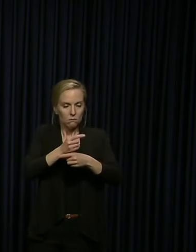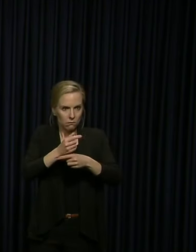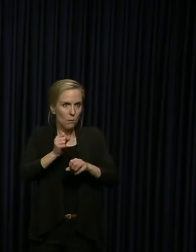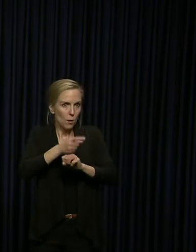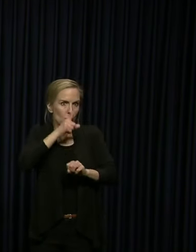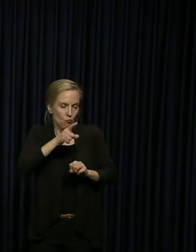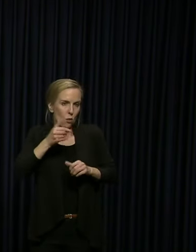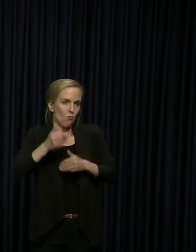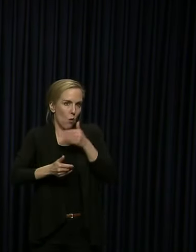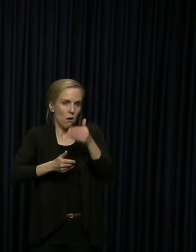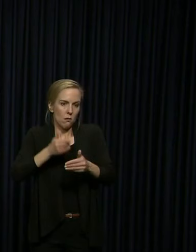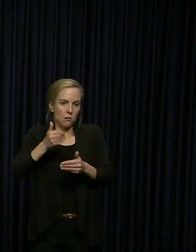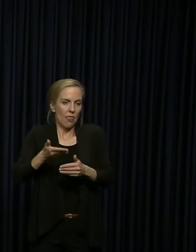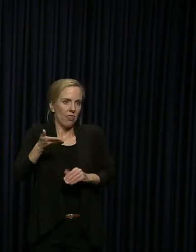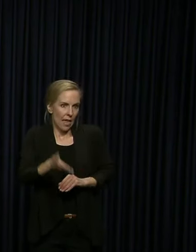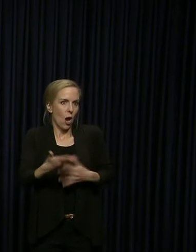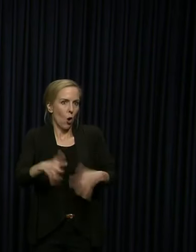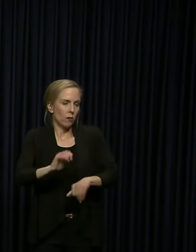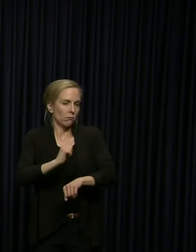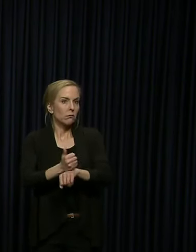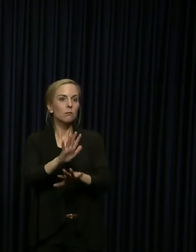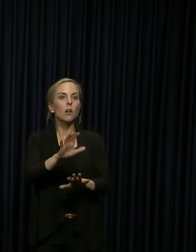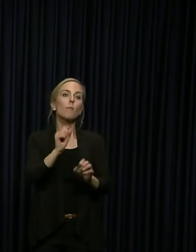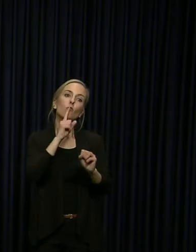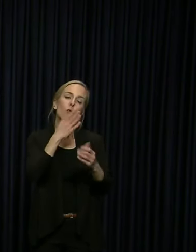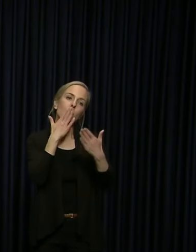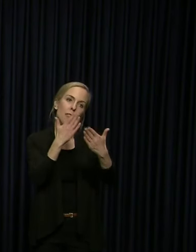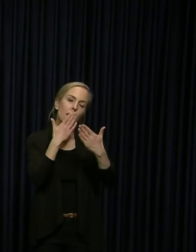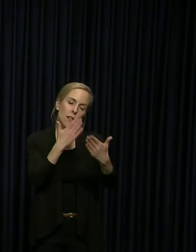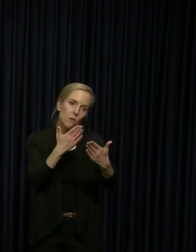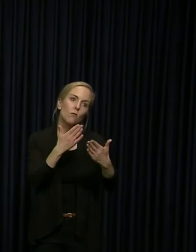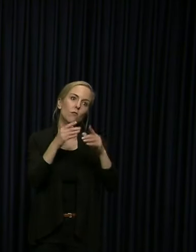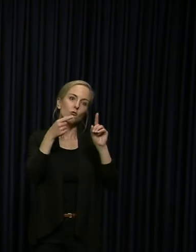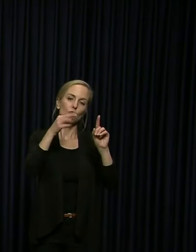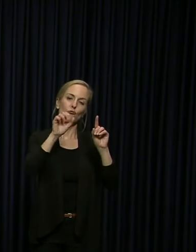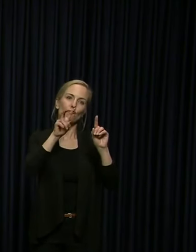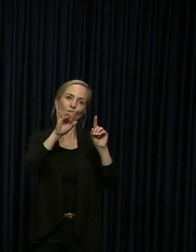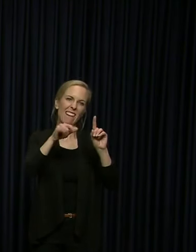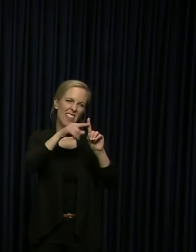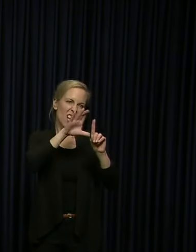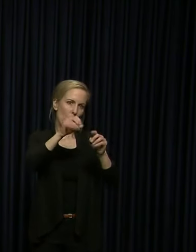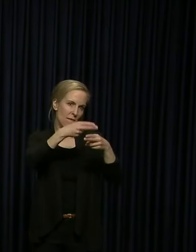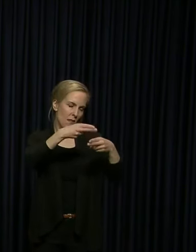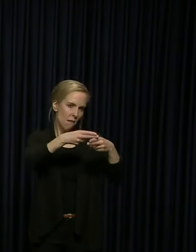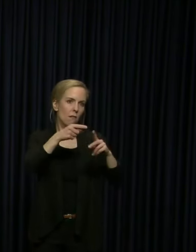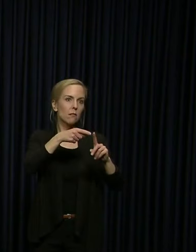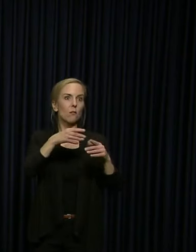ALL RIGHT. TODAY'S NUMBERS, AND LET ME SAY